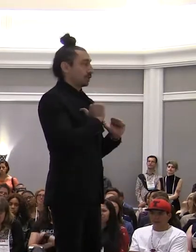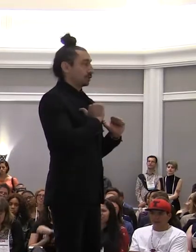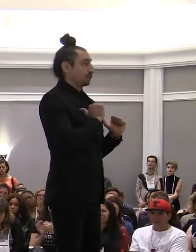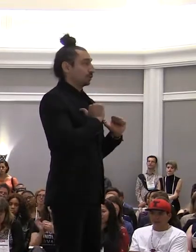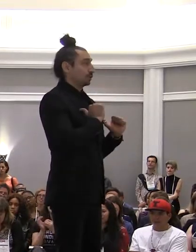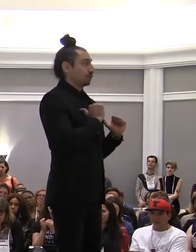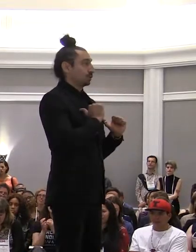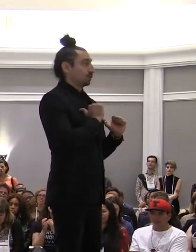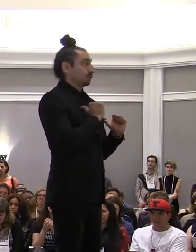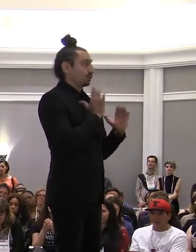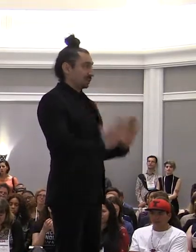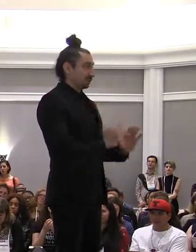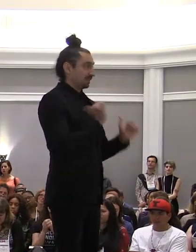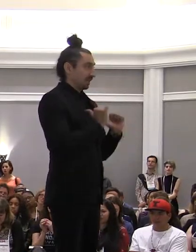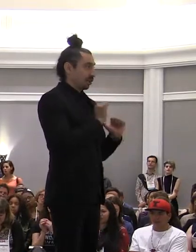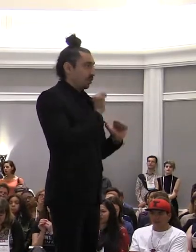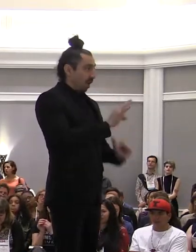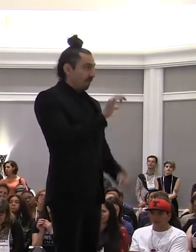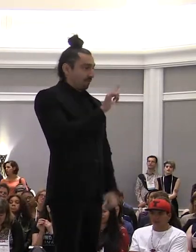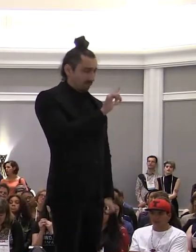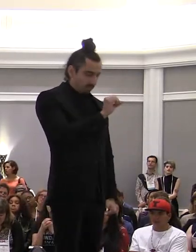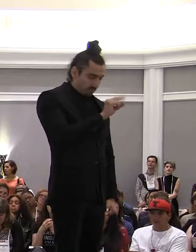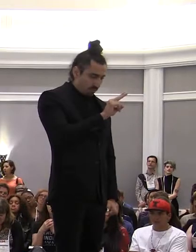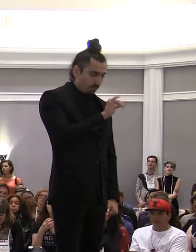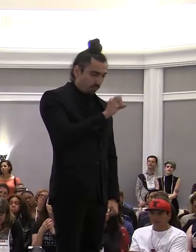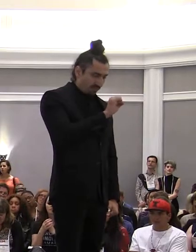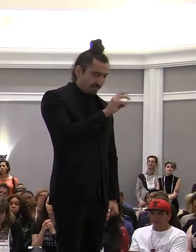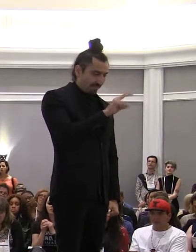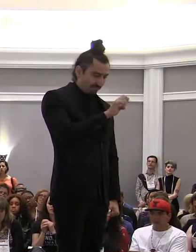and I'm here to get in a little plug for the Professional Affinity Groups.